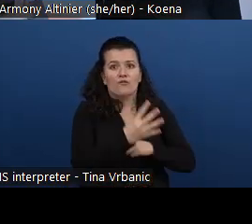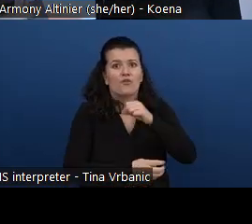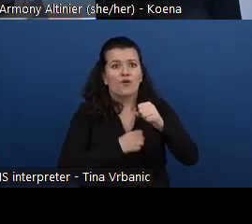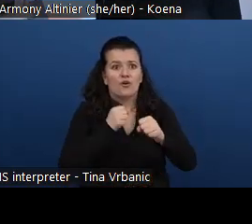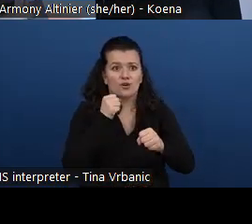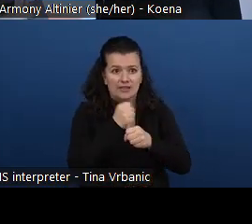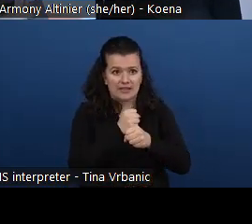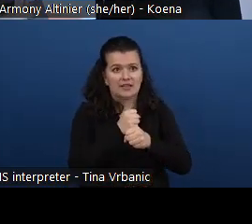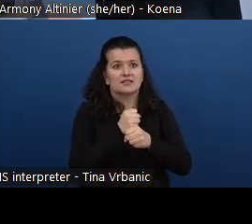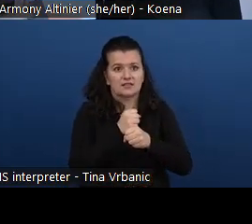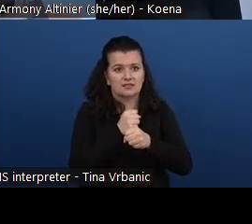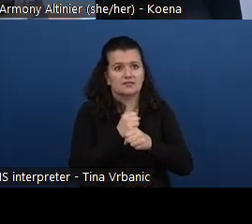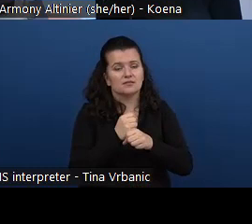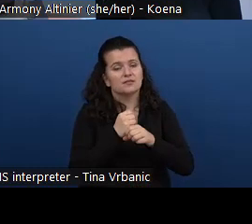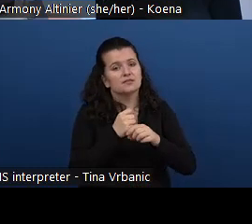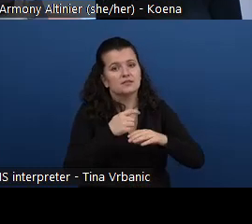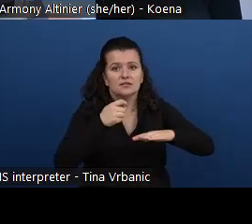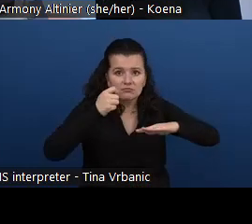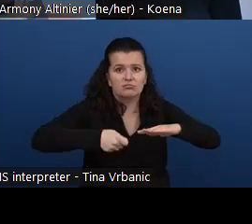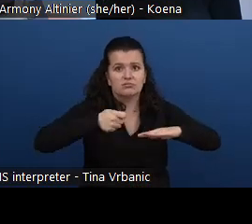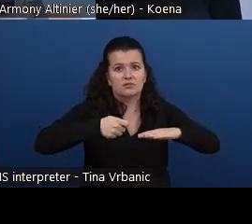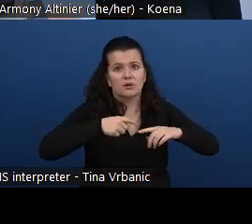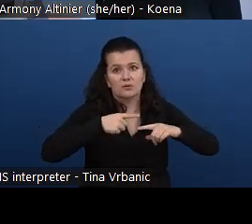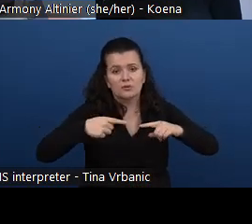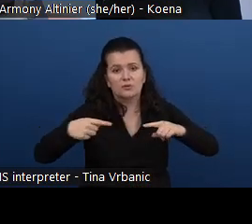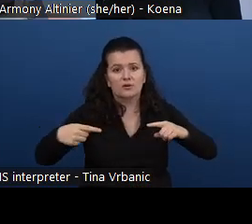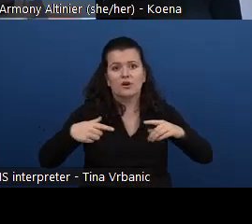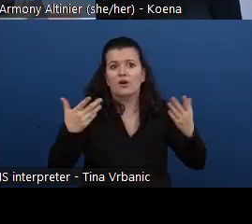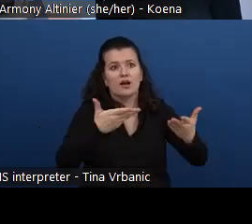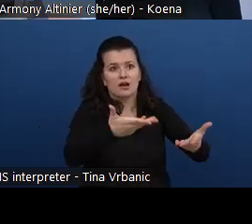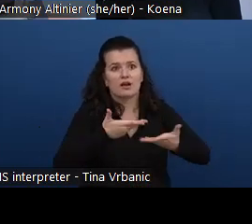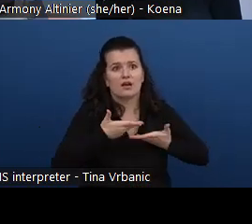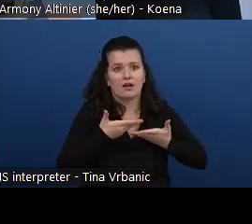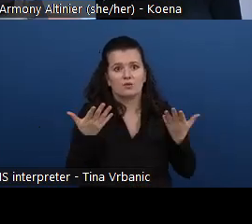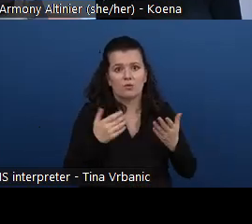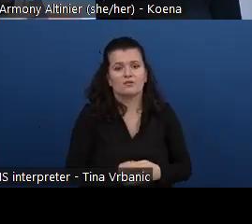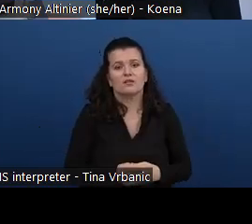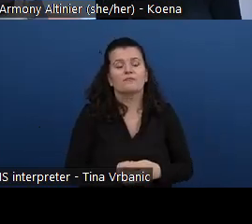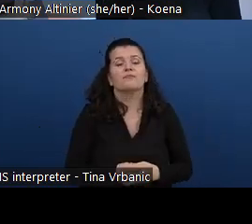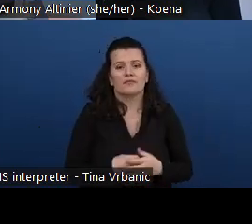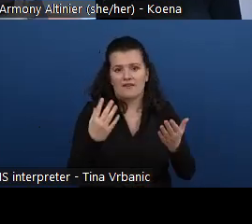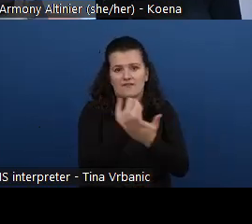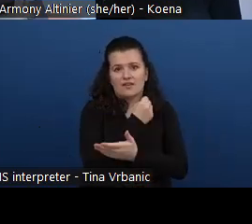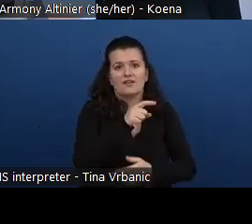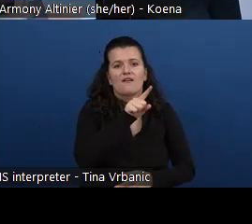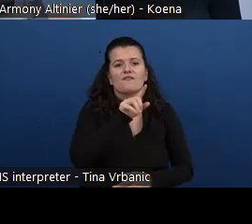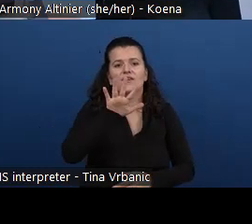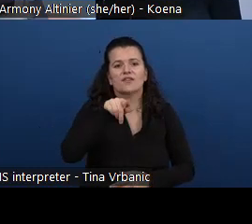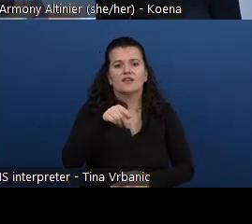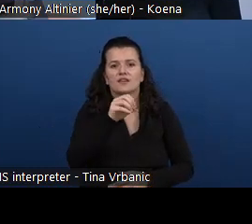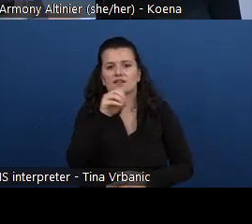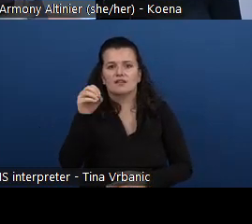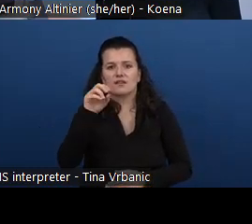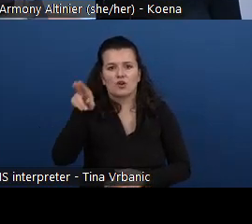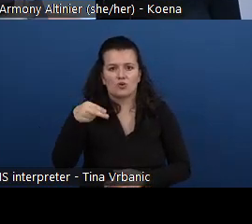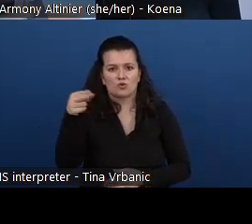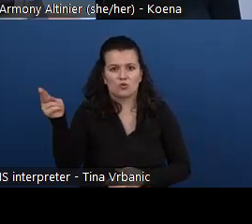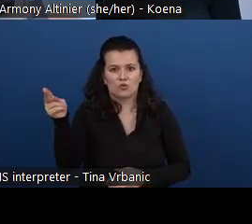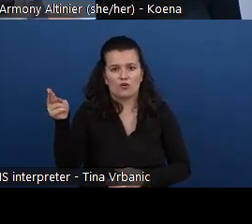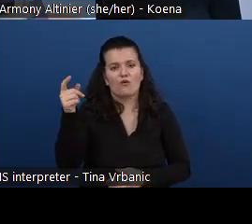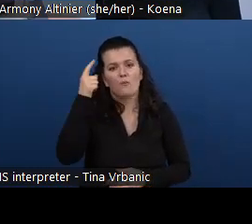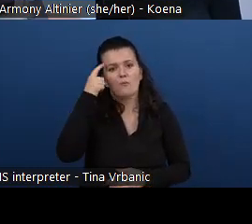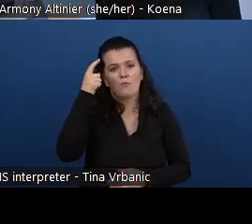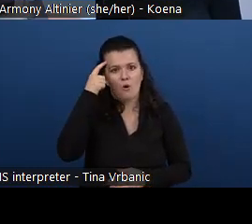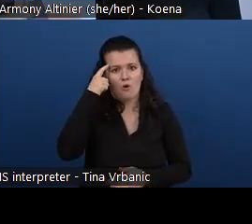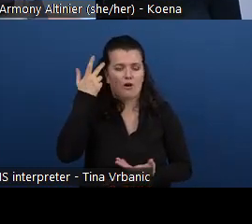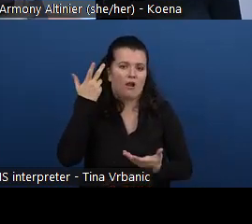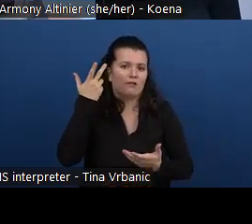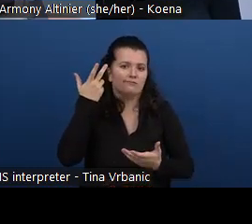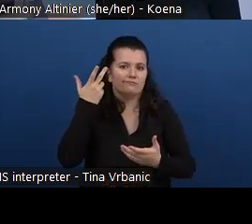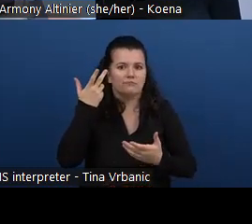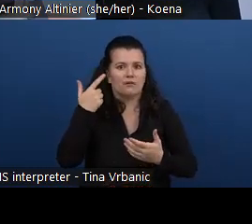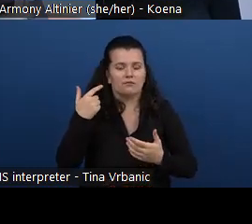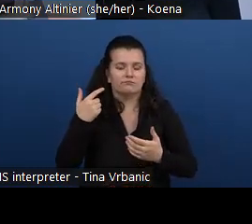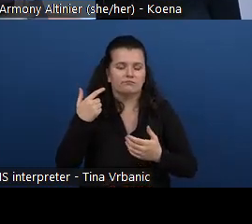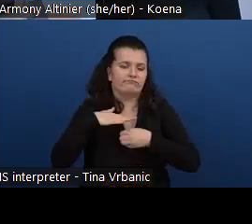He spent four years, and what he gets is only €15,000 for moral damages and €2,000 for